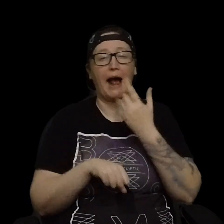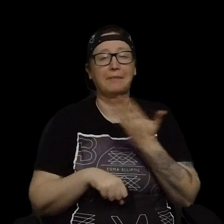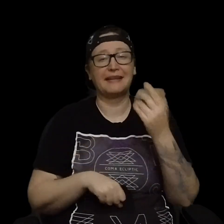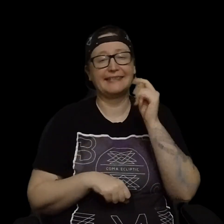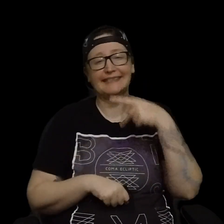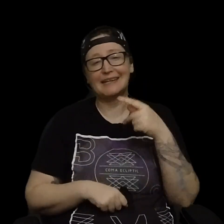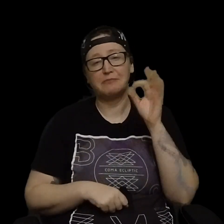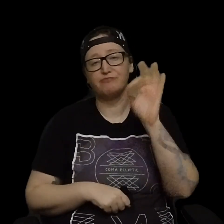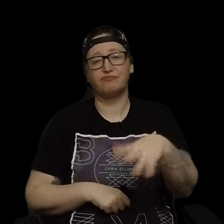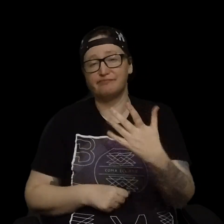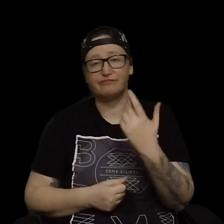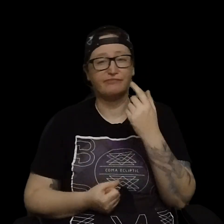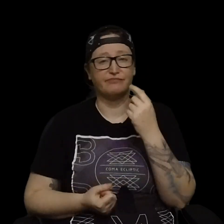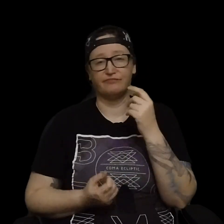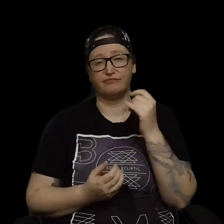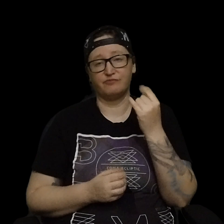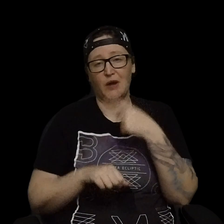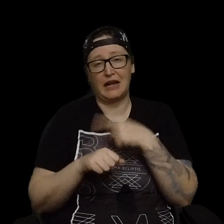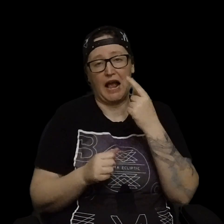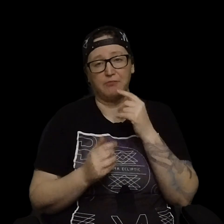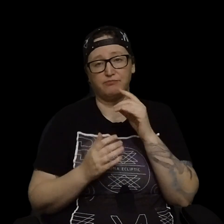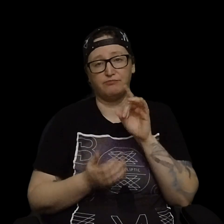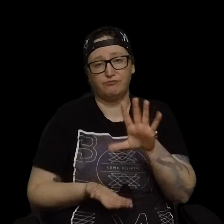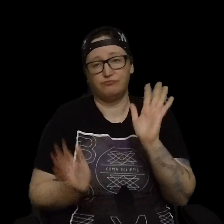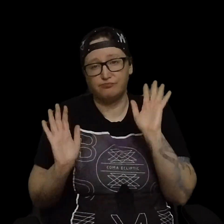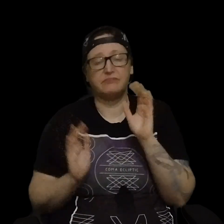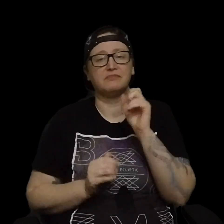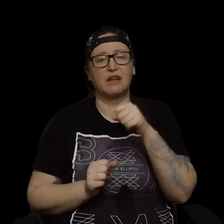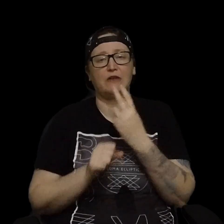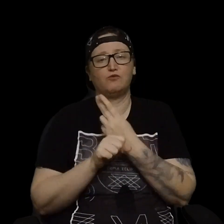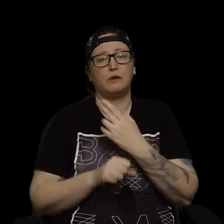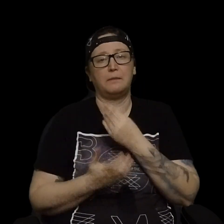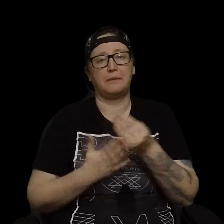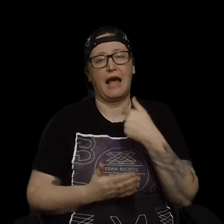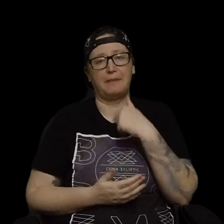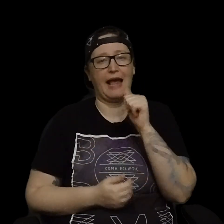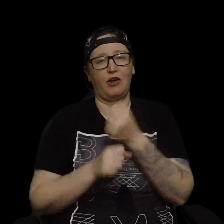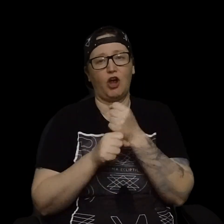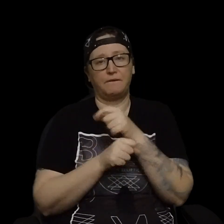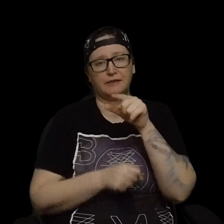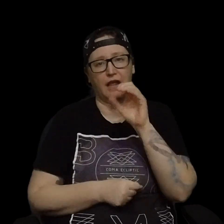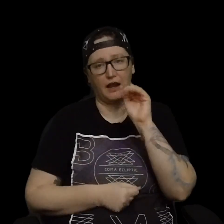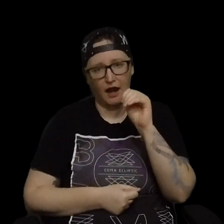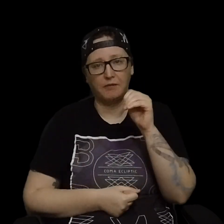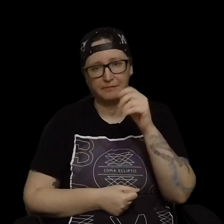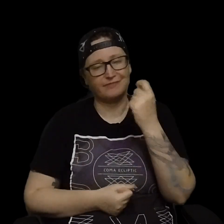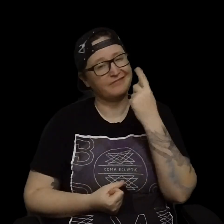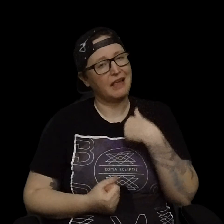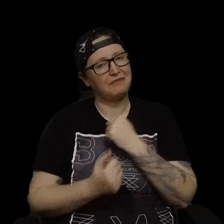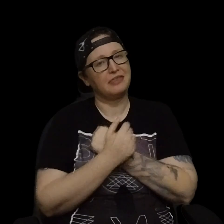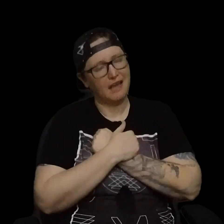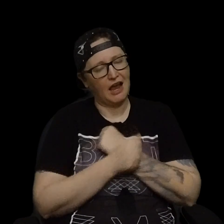if you prefer a one-time tip you can just do a one-time donation and use the buymeacoffee.com